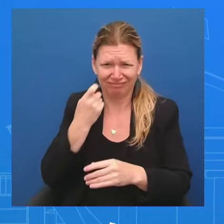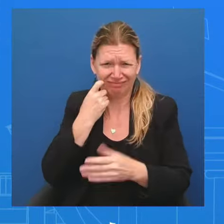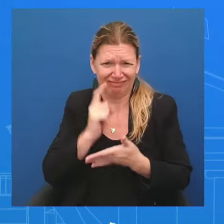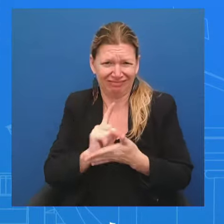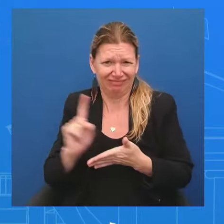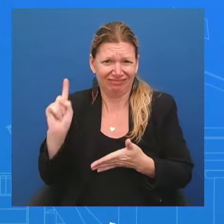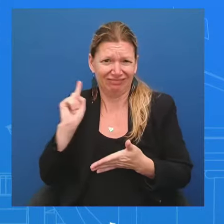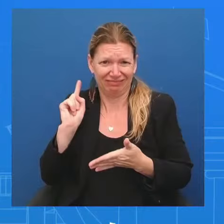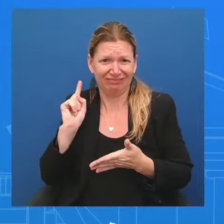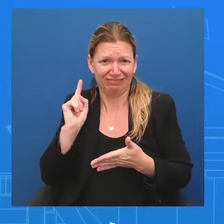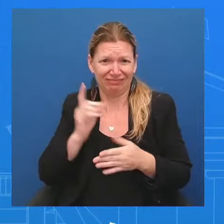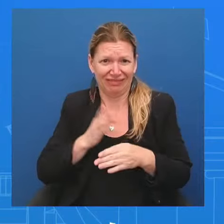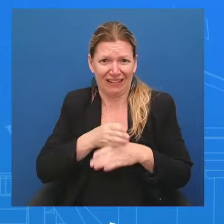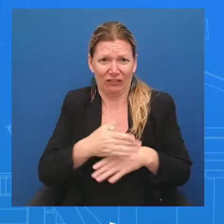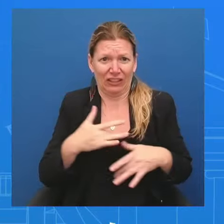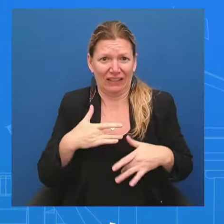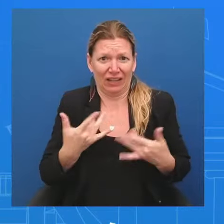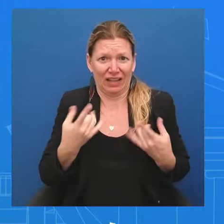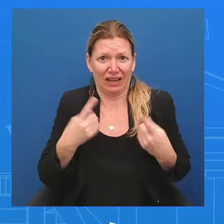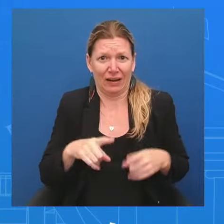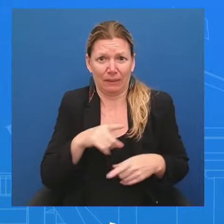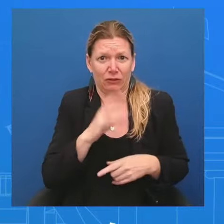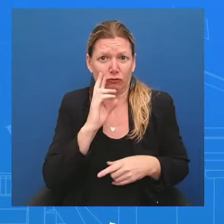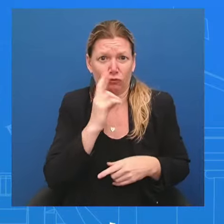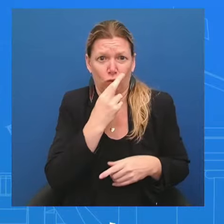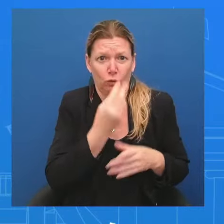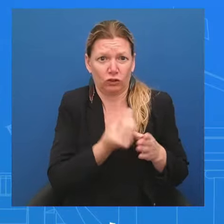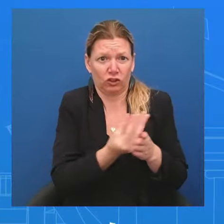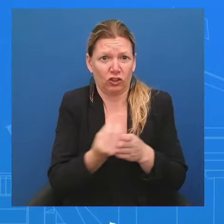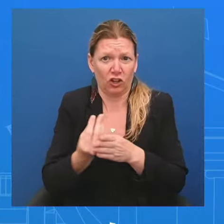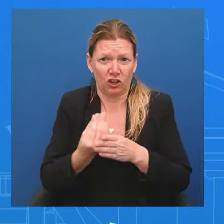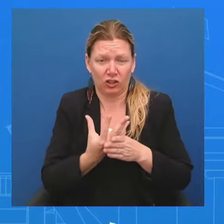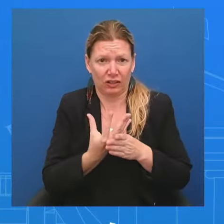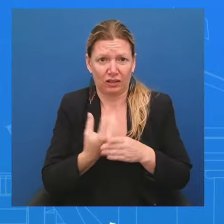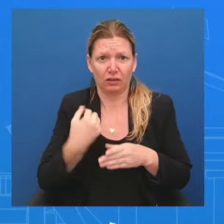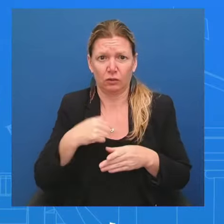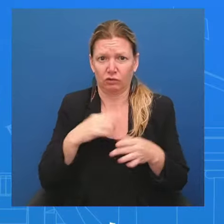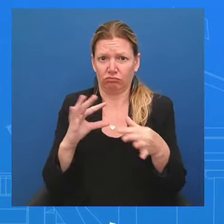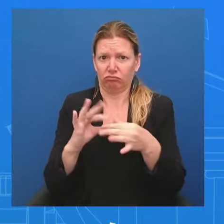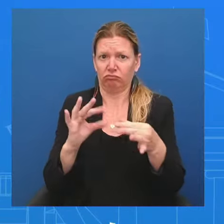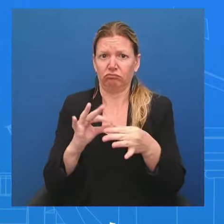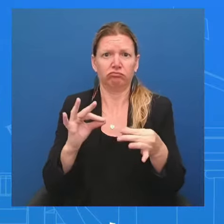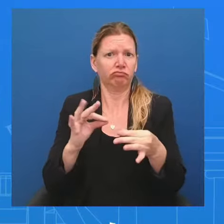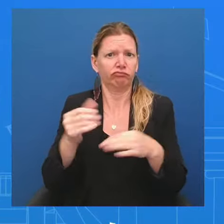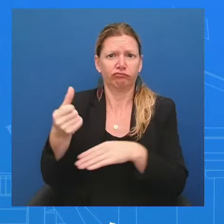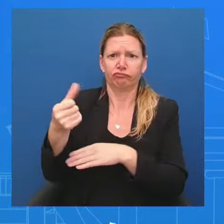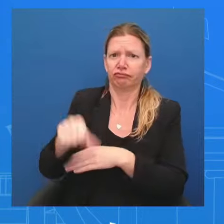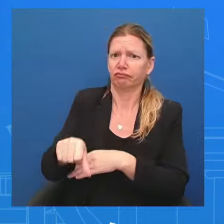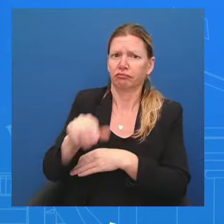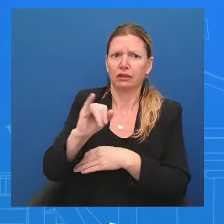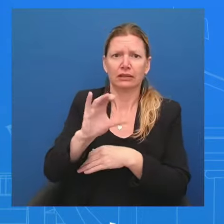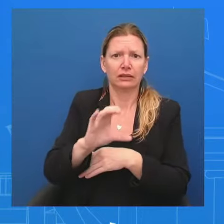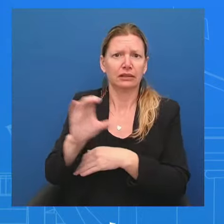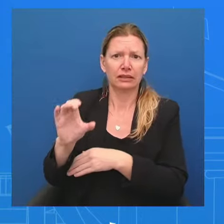that we fundamentally reject the ICC's prosecutor's application for arrest warrants against Israeli leaders